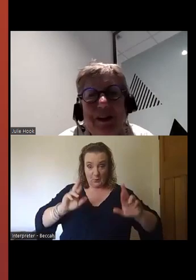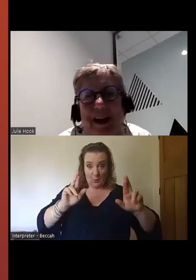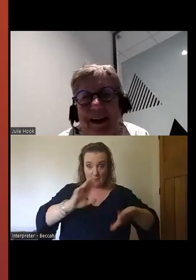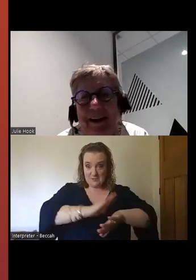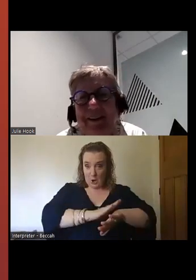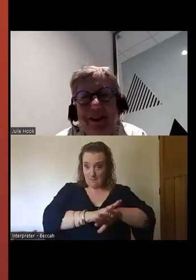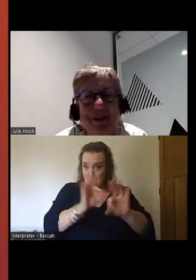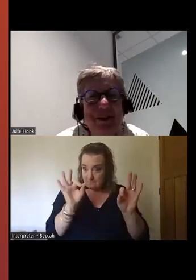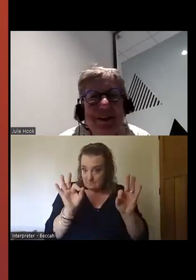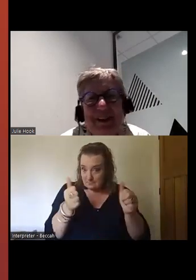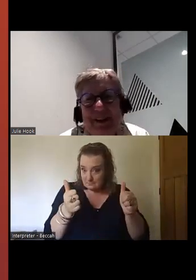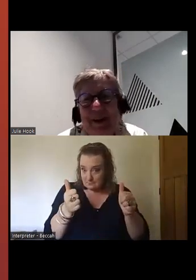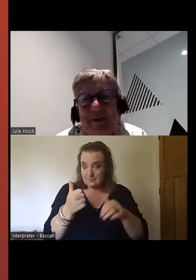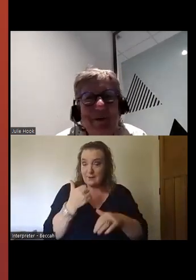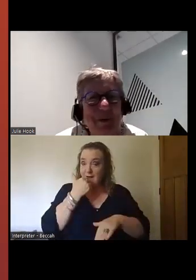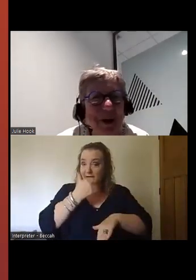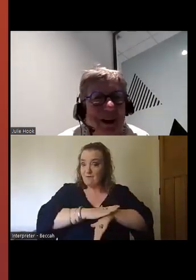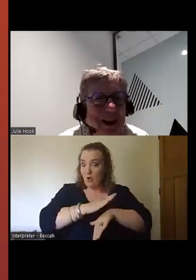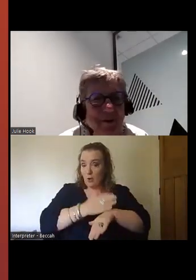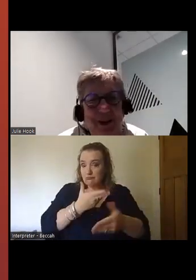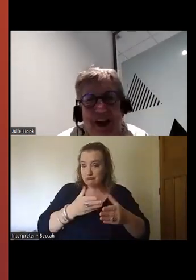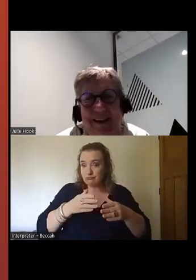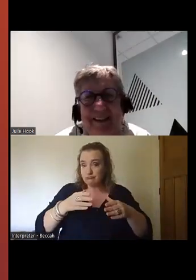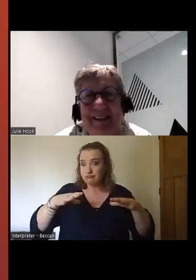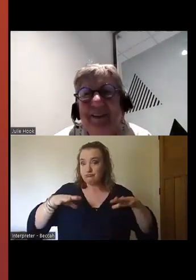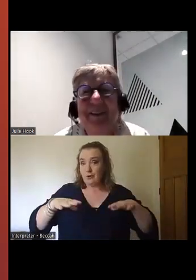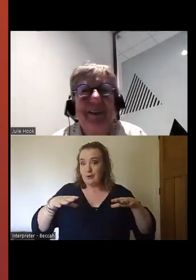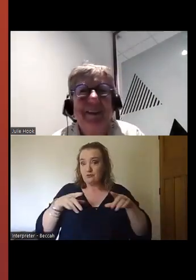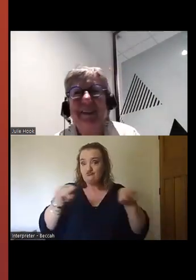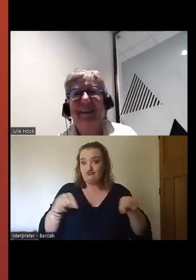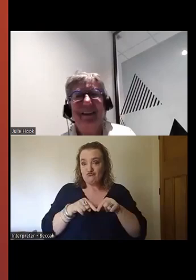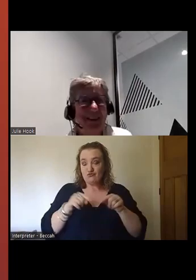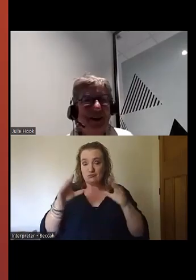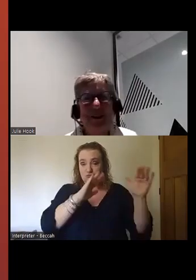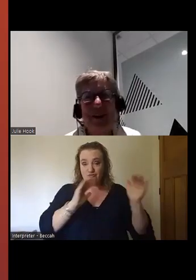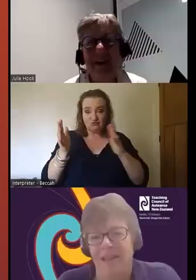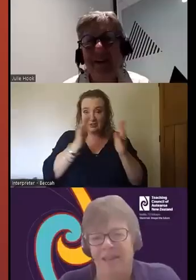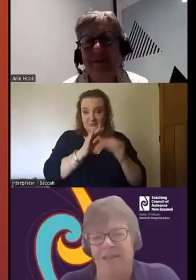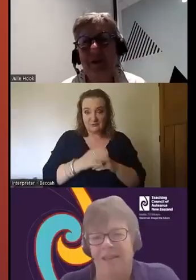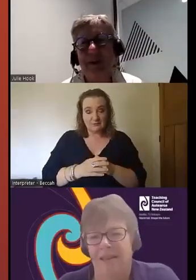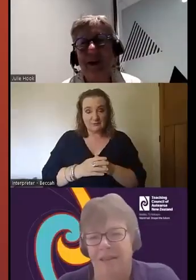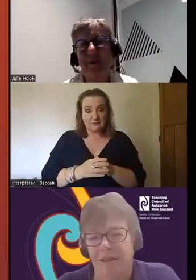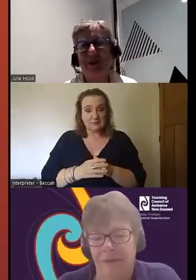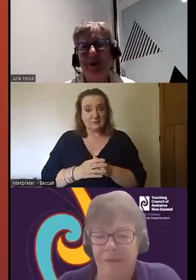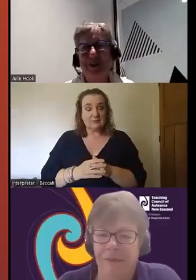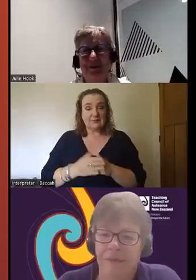And there's still time for breakout and for chat. So thank you and thank you for the opportunity